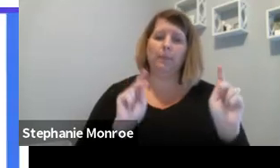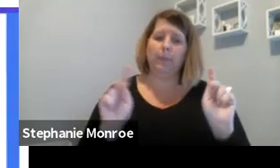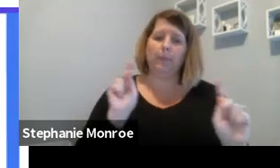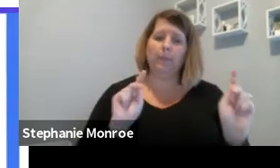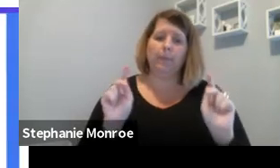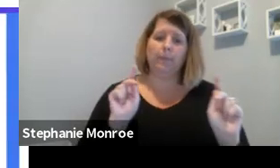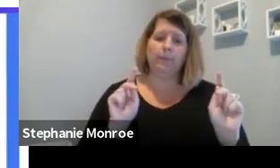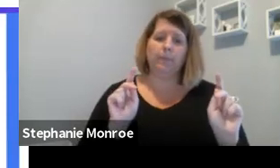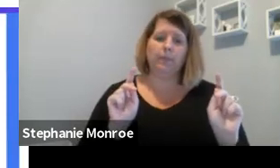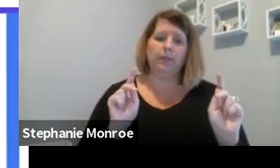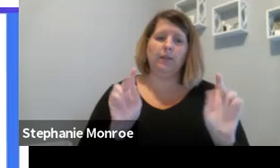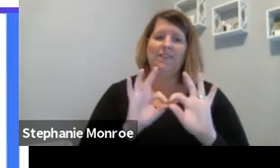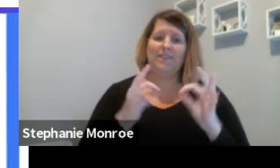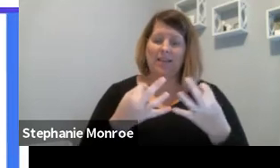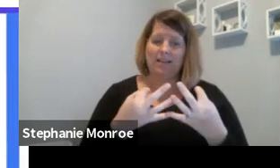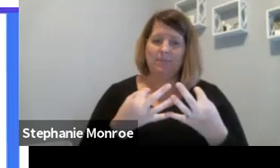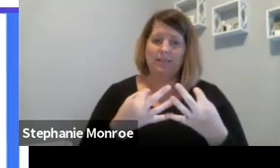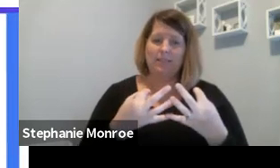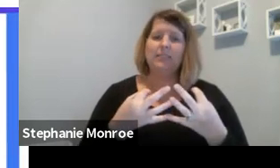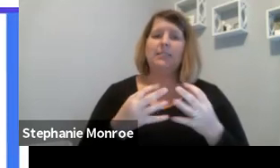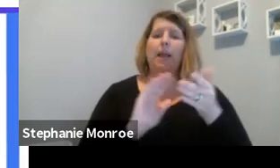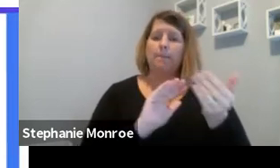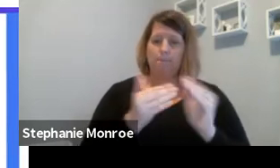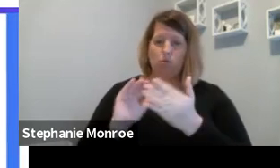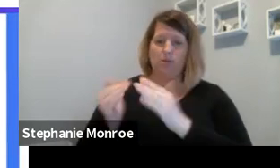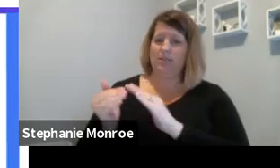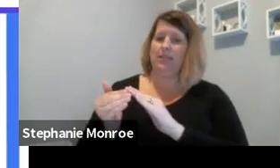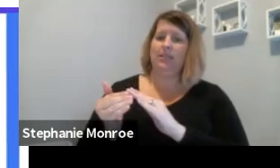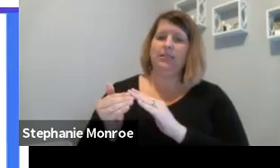families, and communities. Each year,